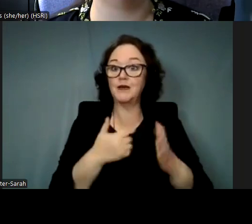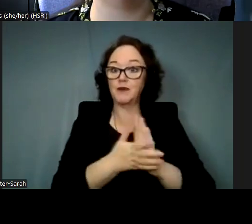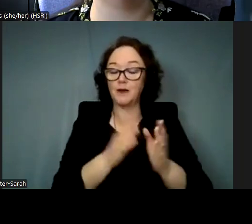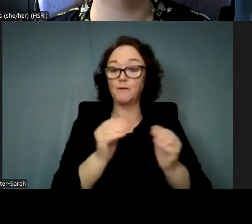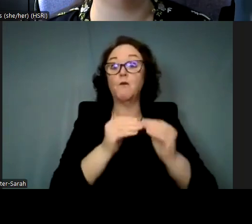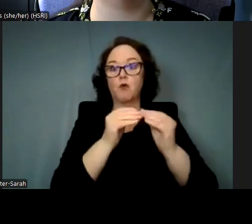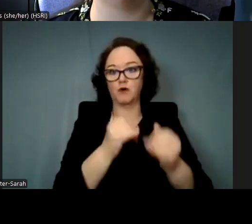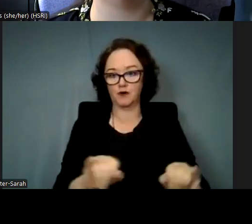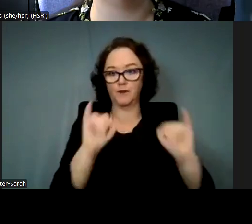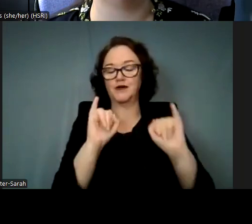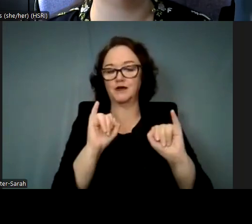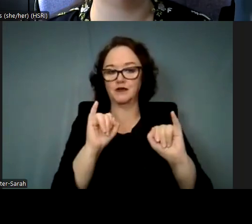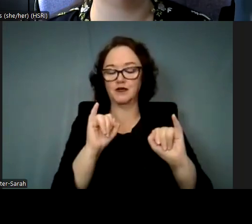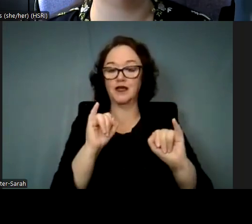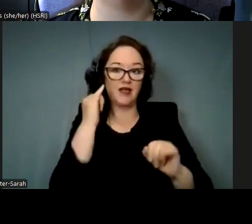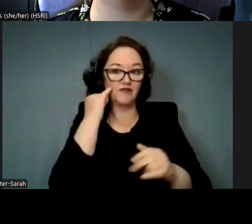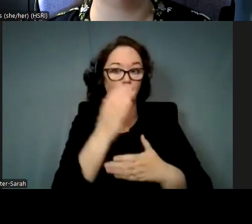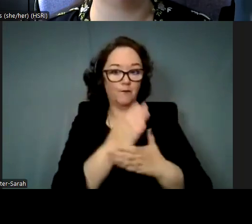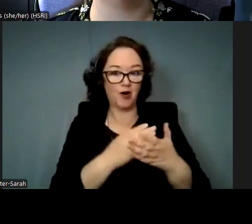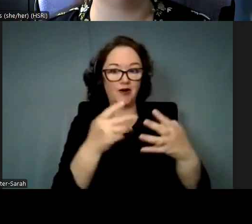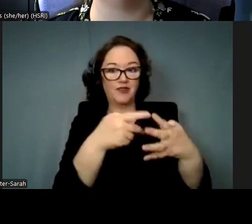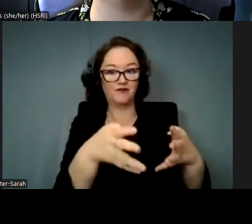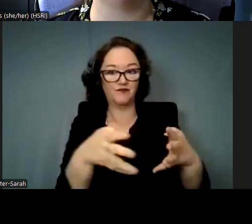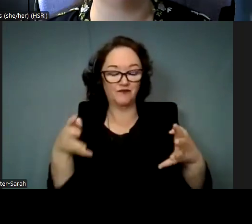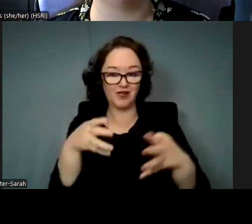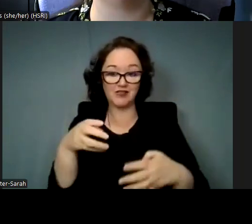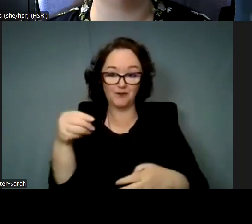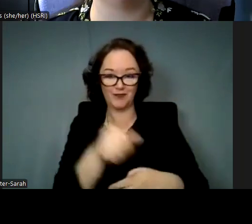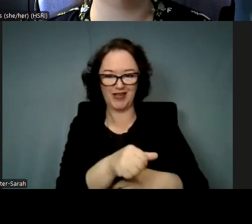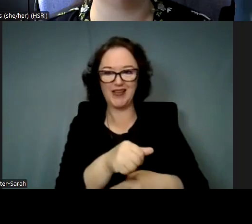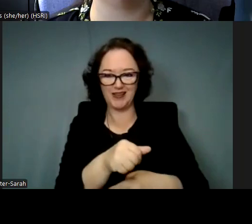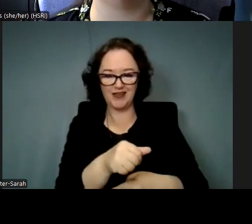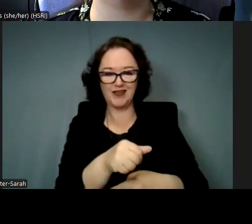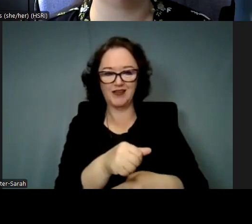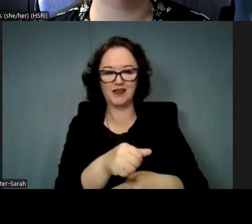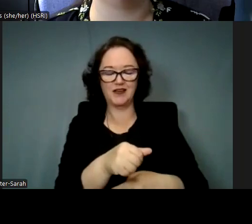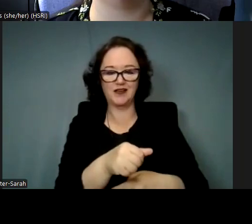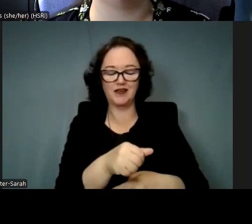of the fence for the service dog, so I can have an area where